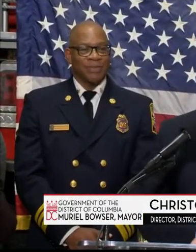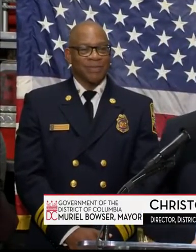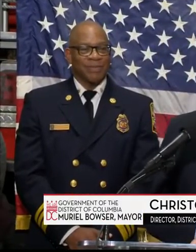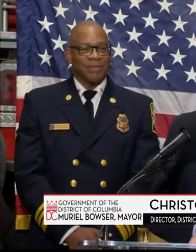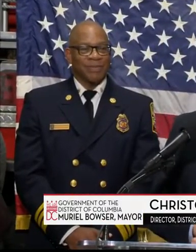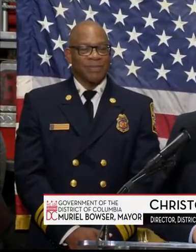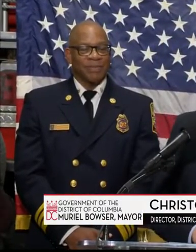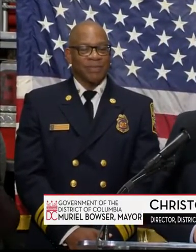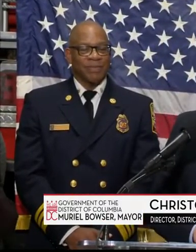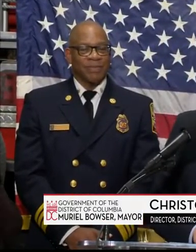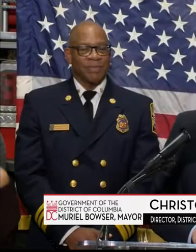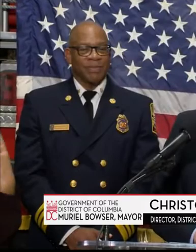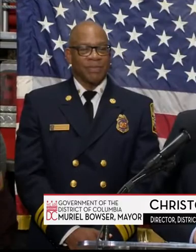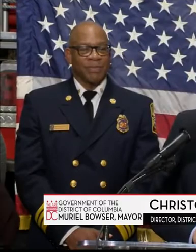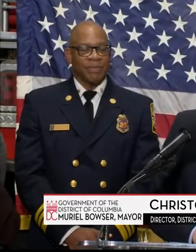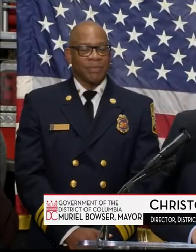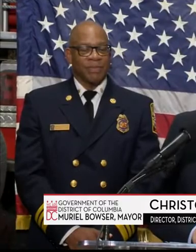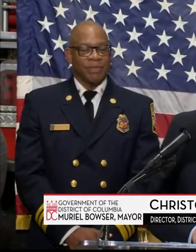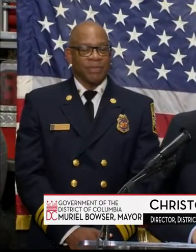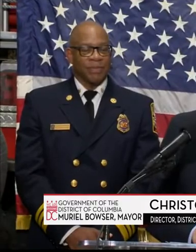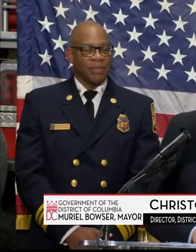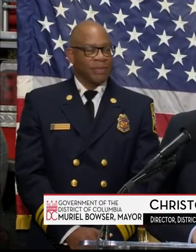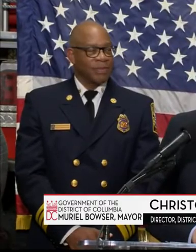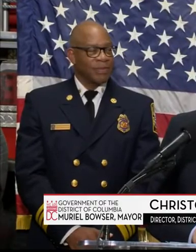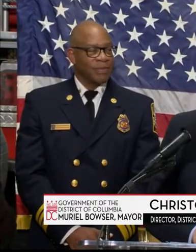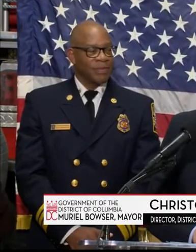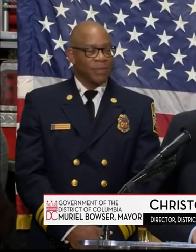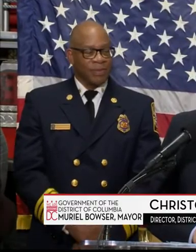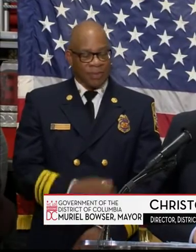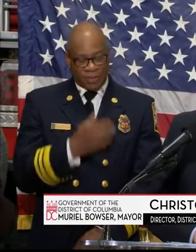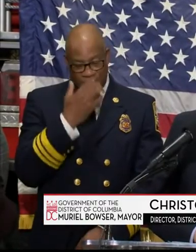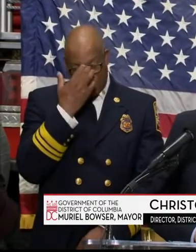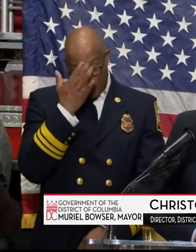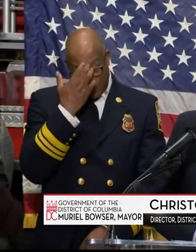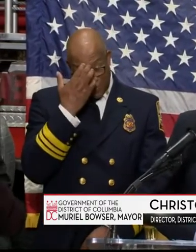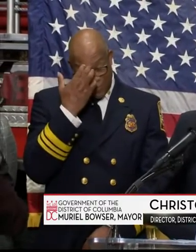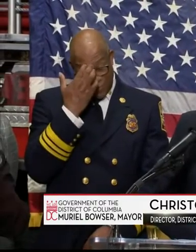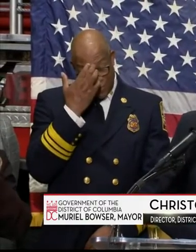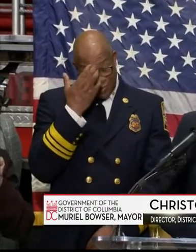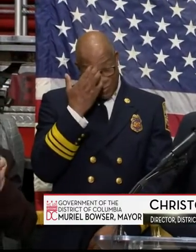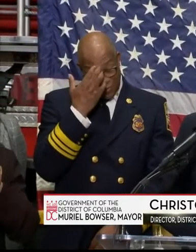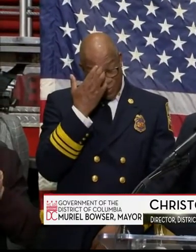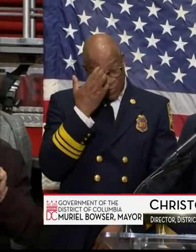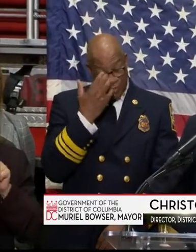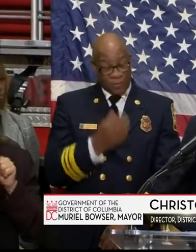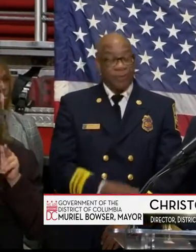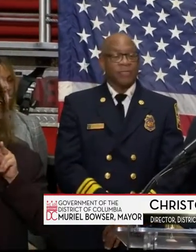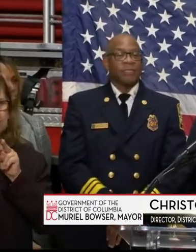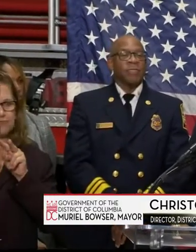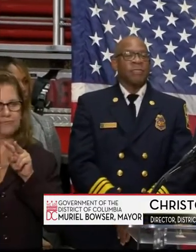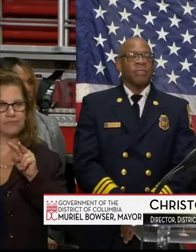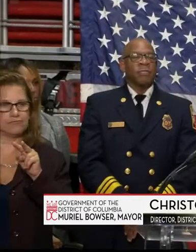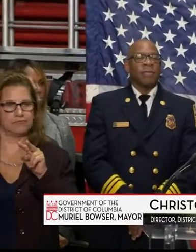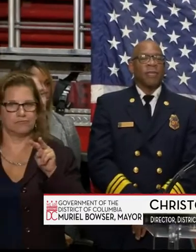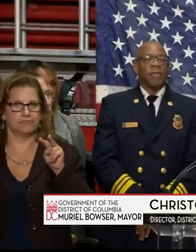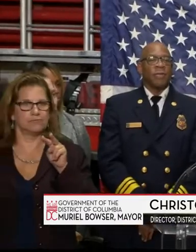DIRECTION, HSEMA HAS BEEN MONITORING THE STORM AND BRIEFING HER SENIOR LEADERSHIP TEAM.